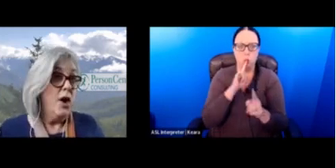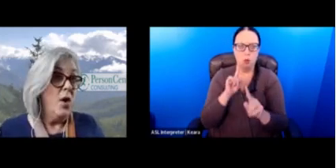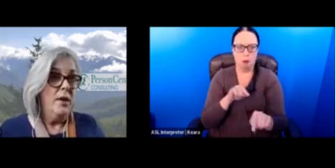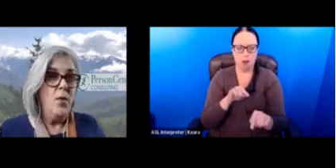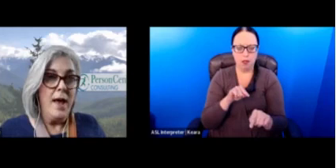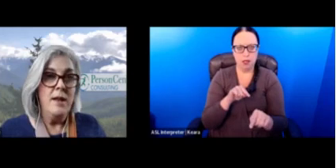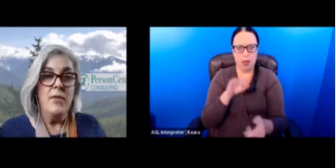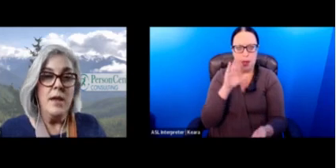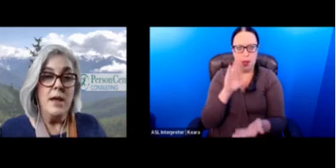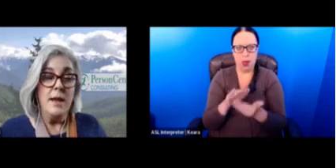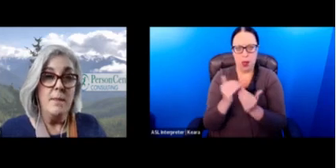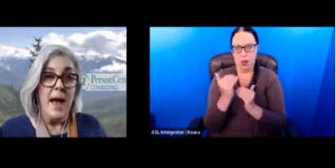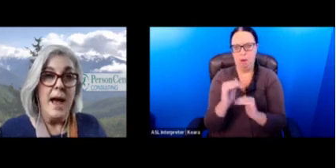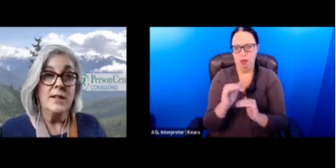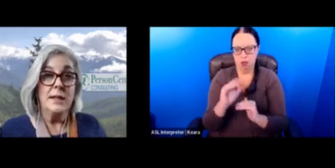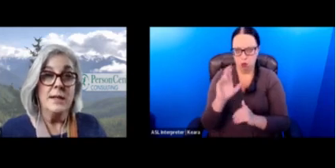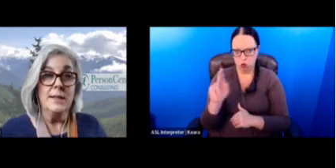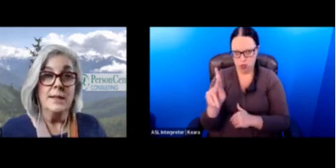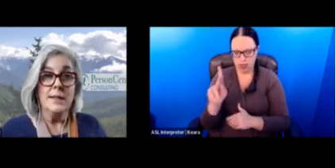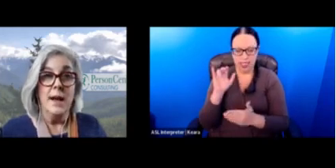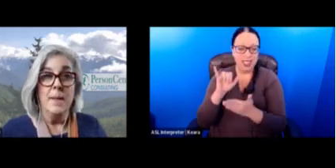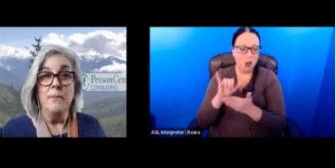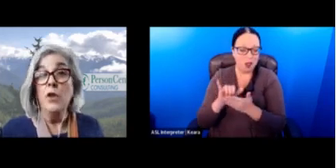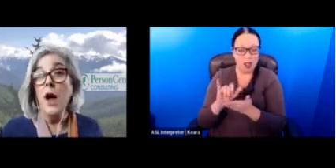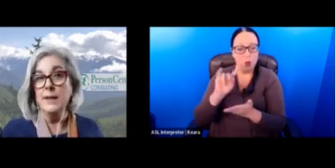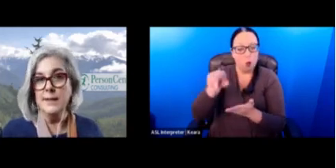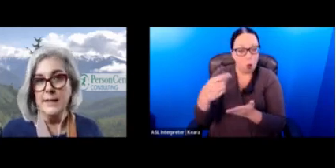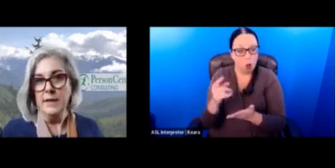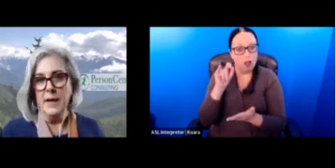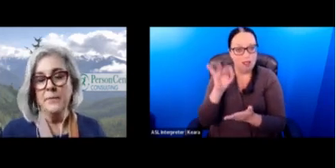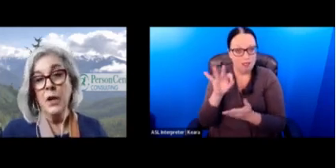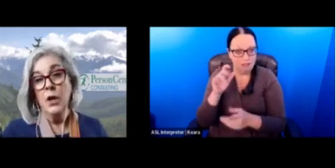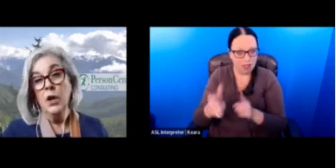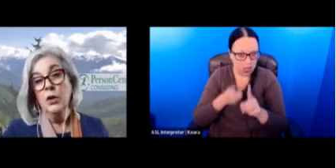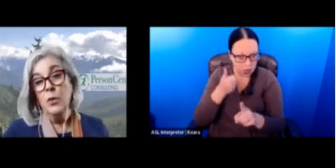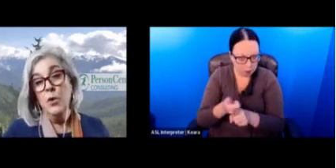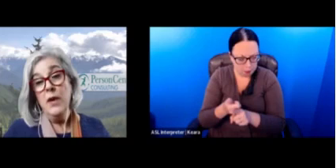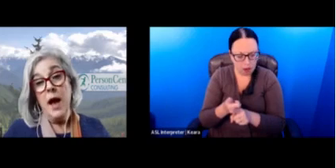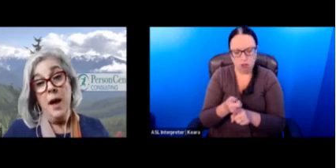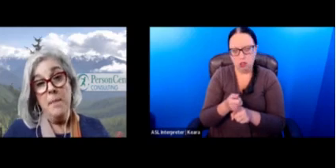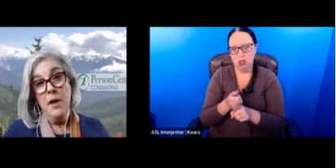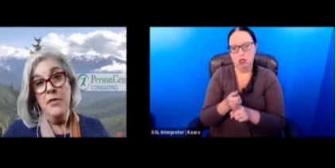again, only when the impact is not significant. So moving up